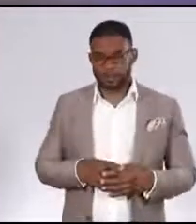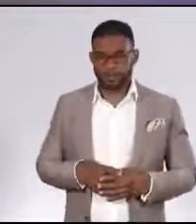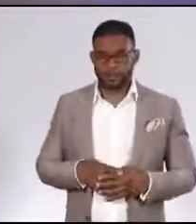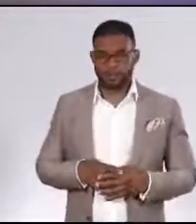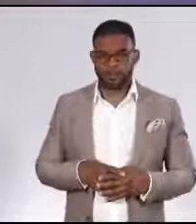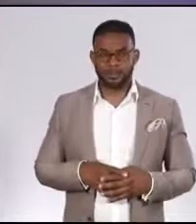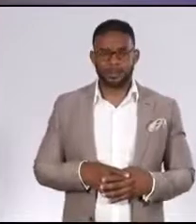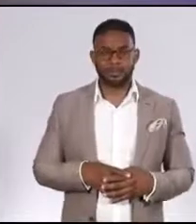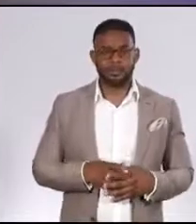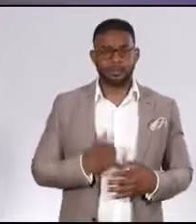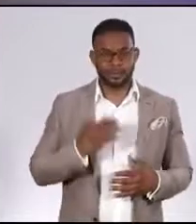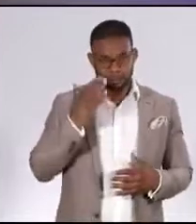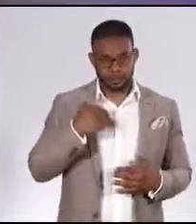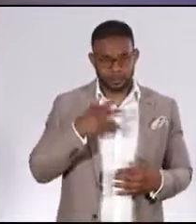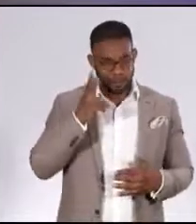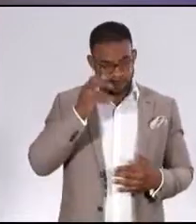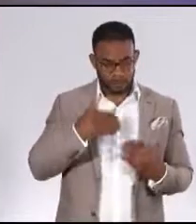I know my hearing loss is progressive.